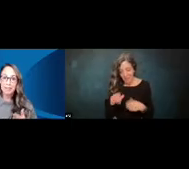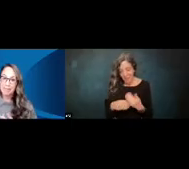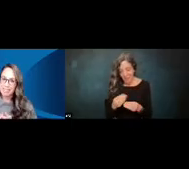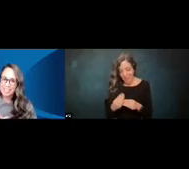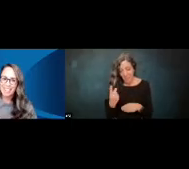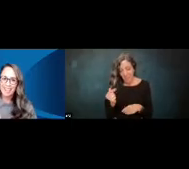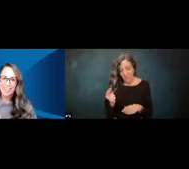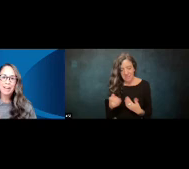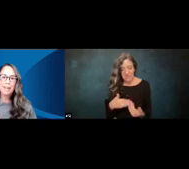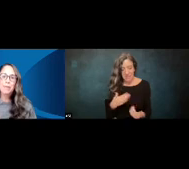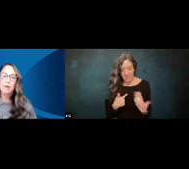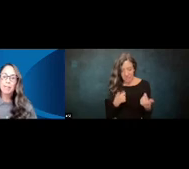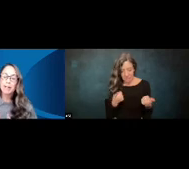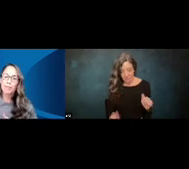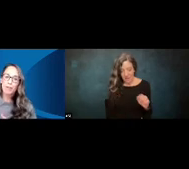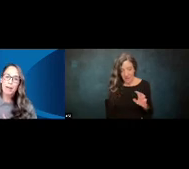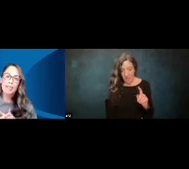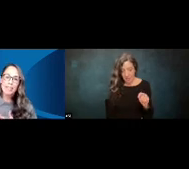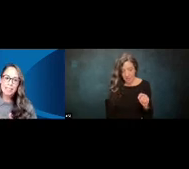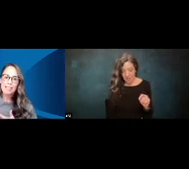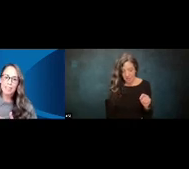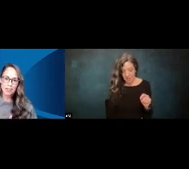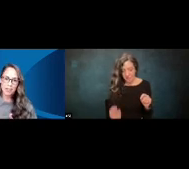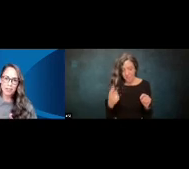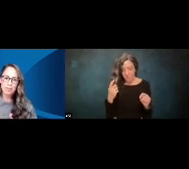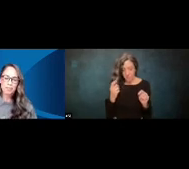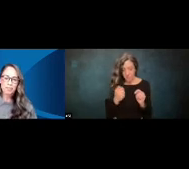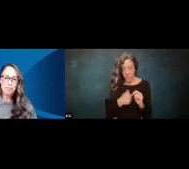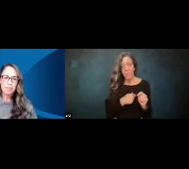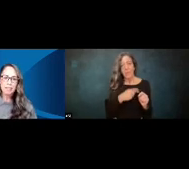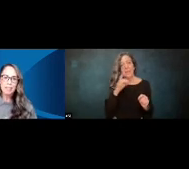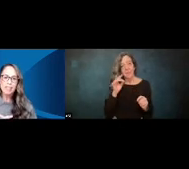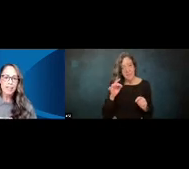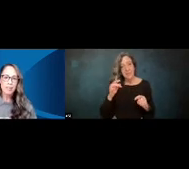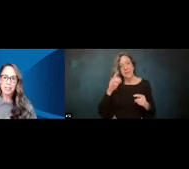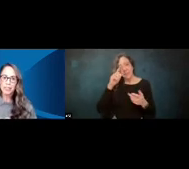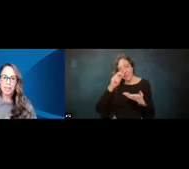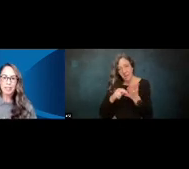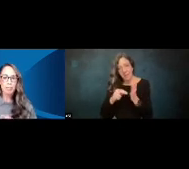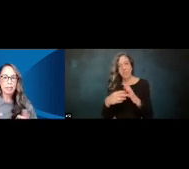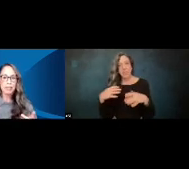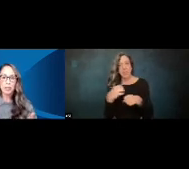But with that being said, the one page format is intentional. These handouts are designed to